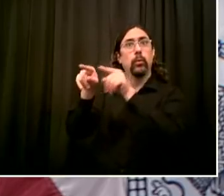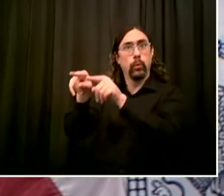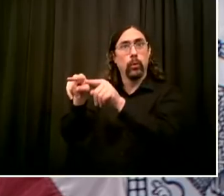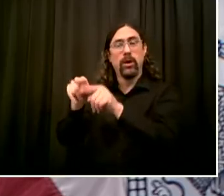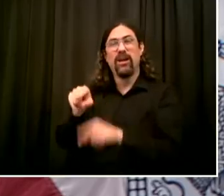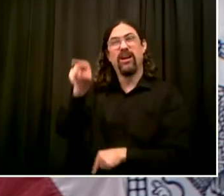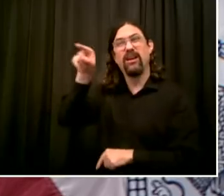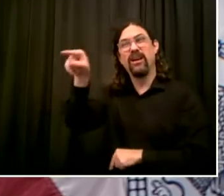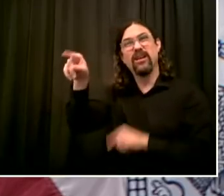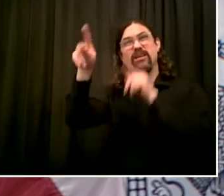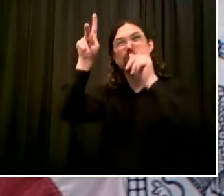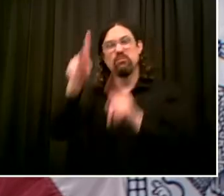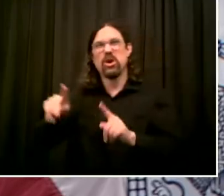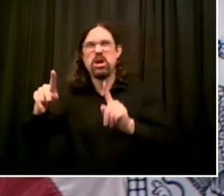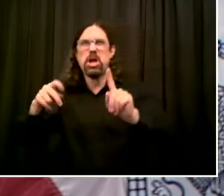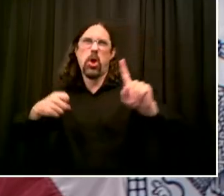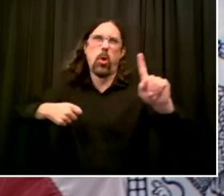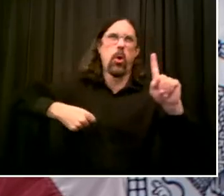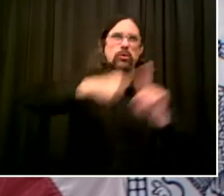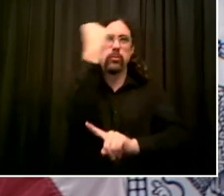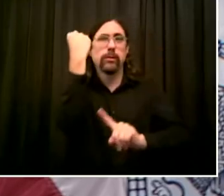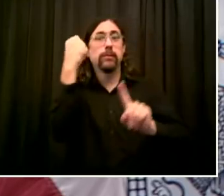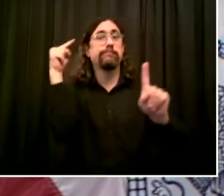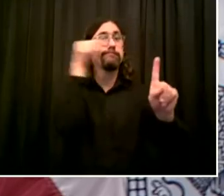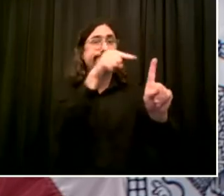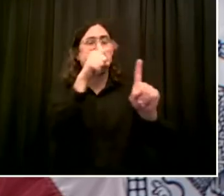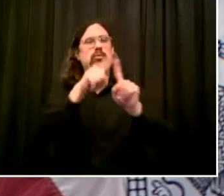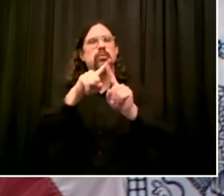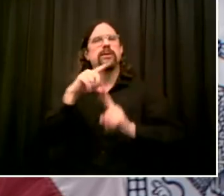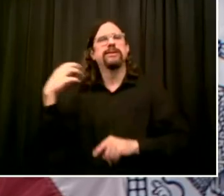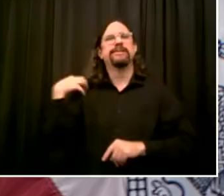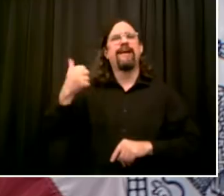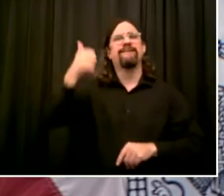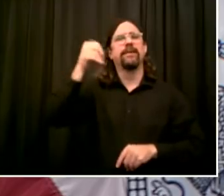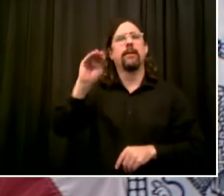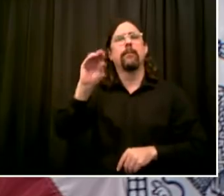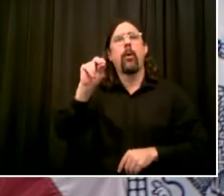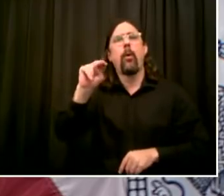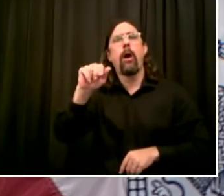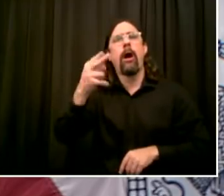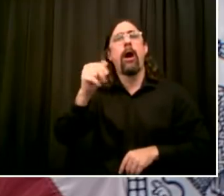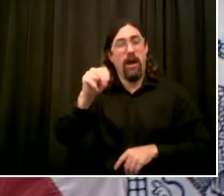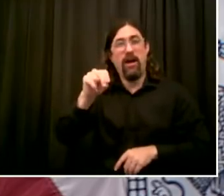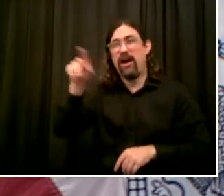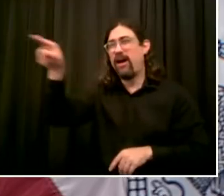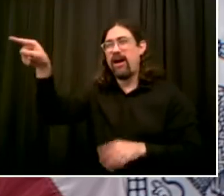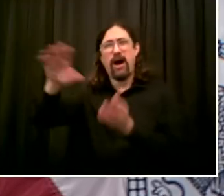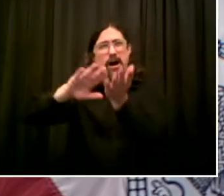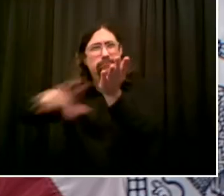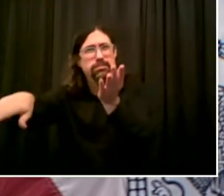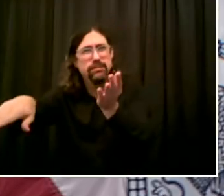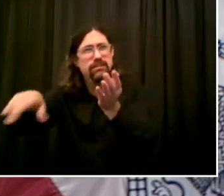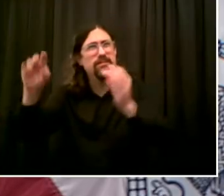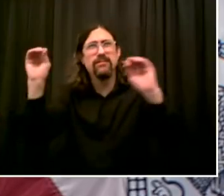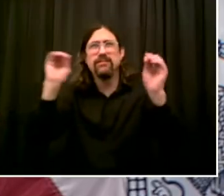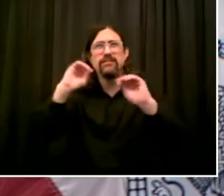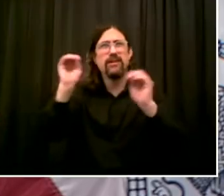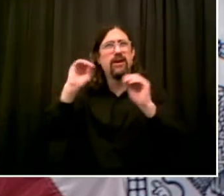CAUGHT ON VIDEO FOR AD NARRESTED FOR ATTACIKNG CHI EFMOANHAN AND POLICE OFFICERS WAS RELEASED ABOUT WITHOUT BAIL HOW